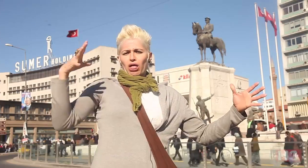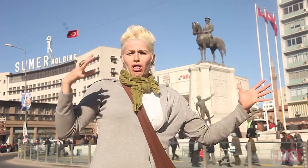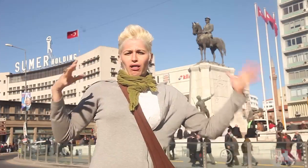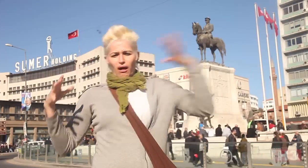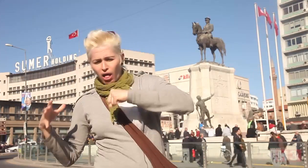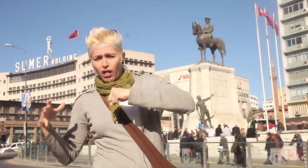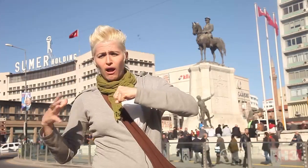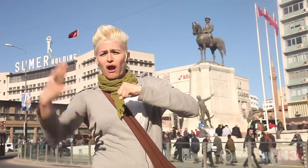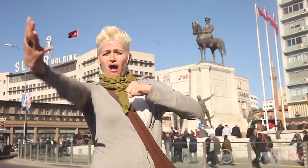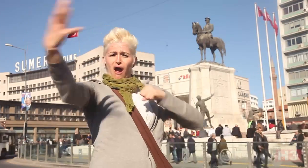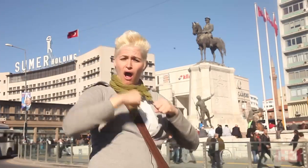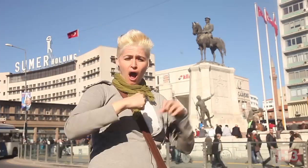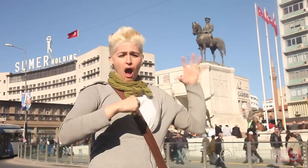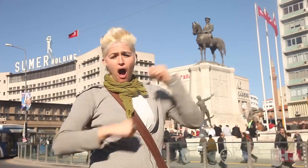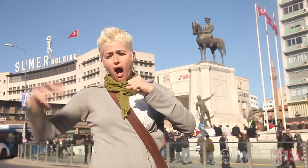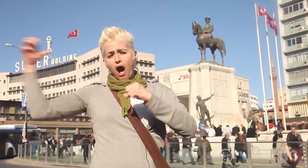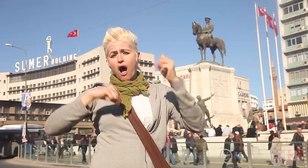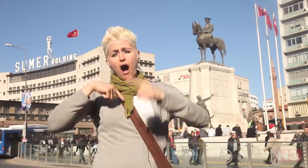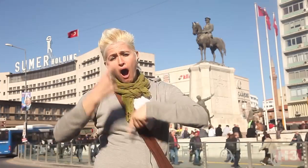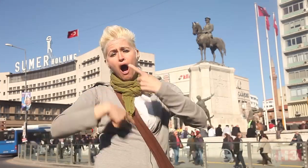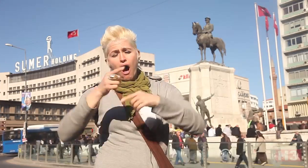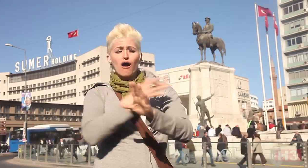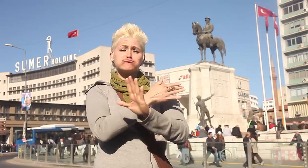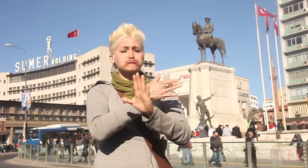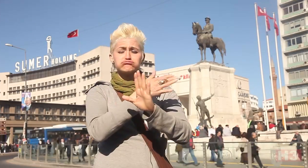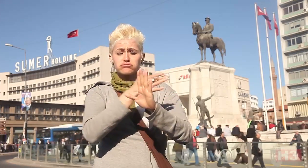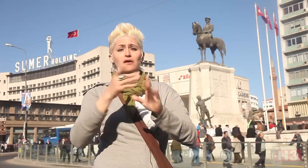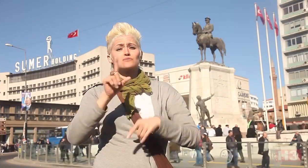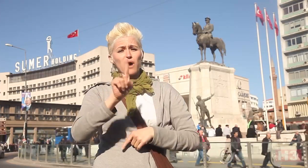They fought each other over the land and have conquered the area.